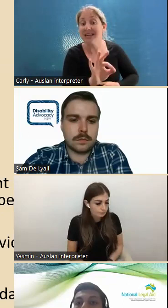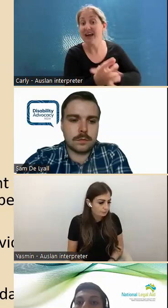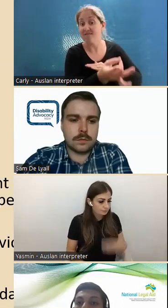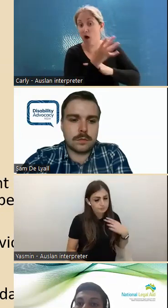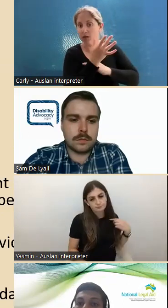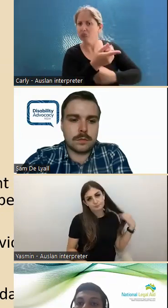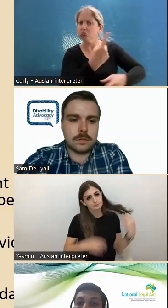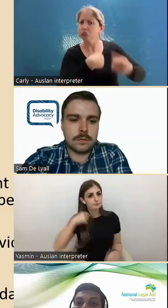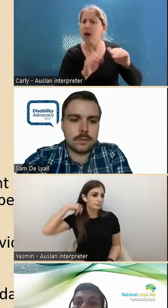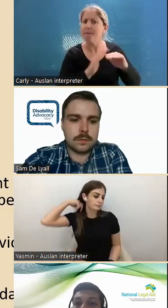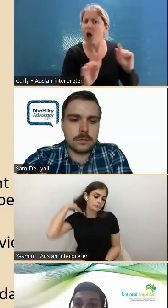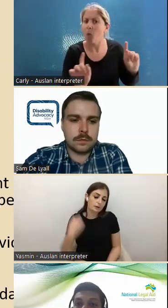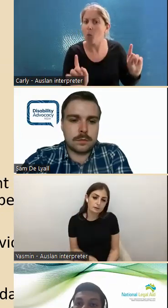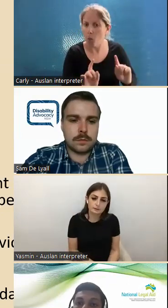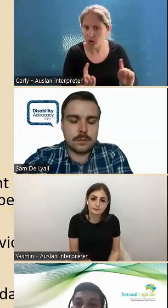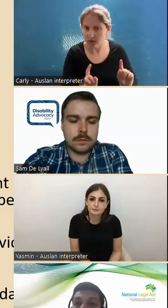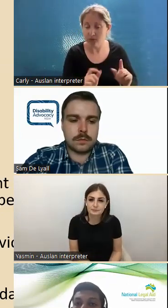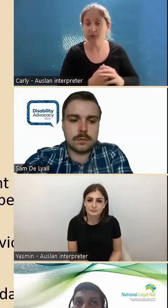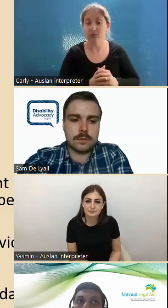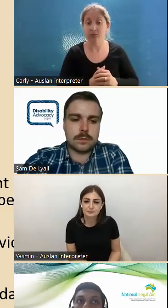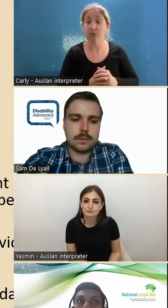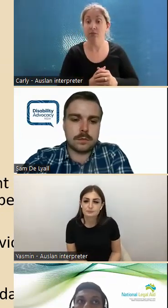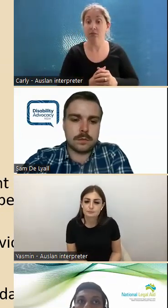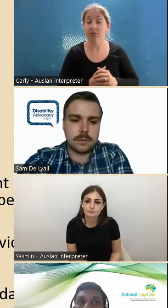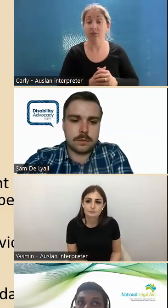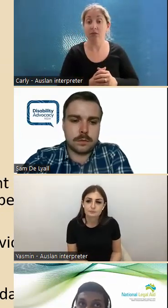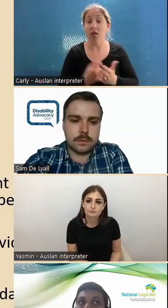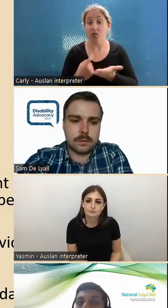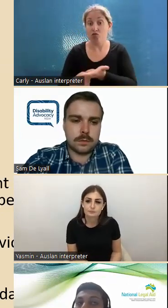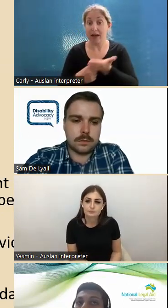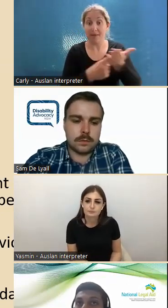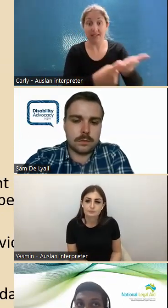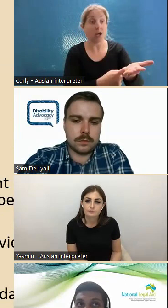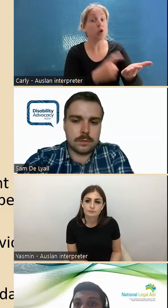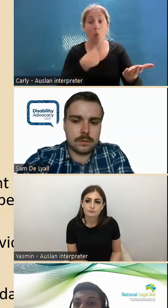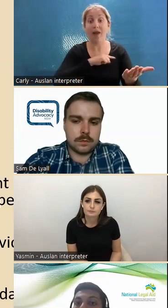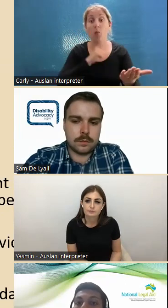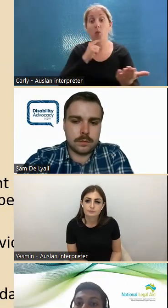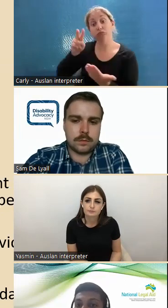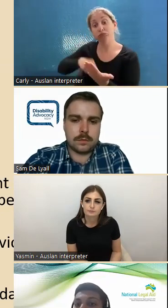We'll go through all the material that is in front of the Independent Expert, and review